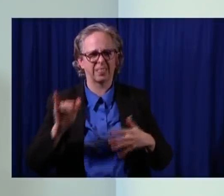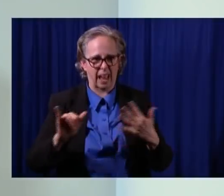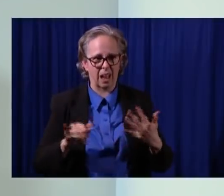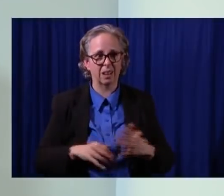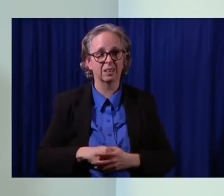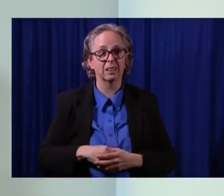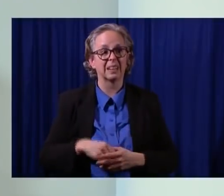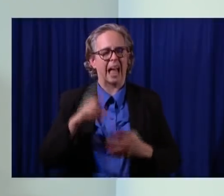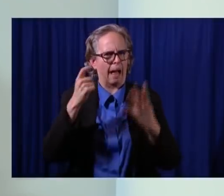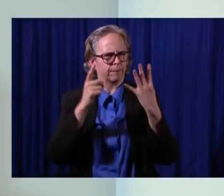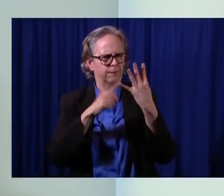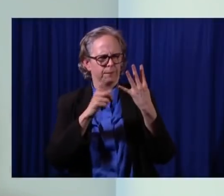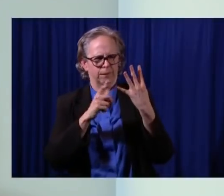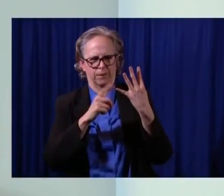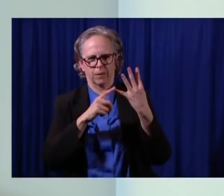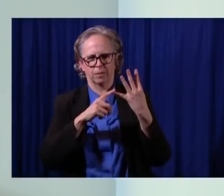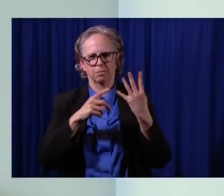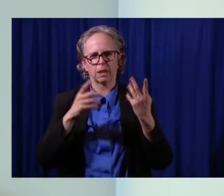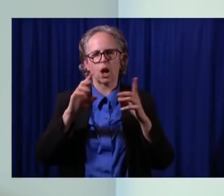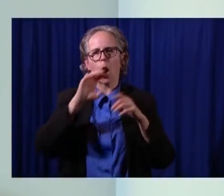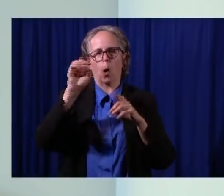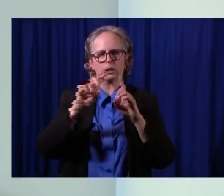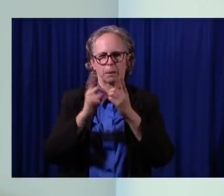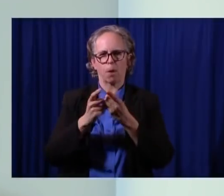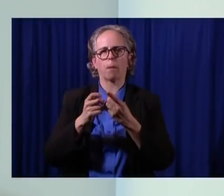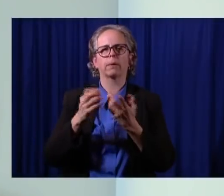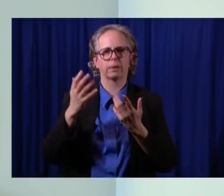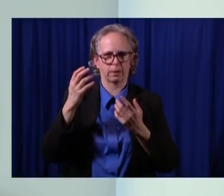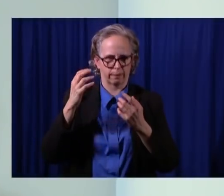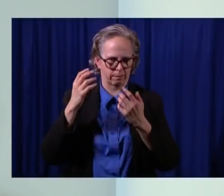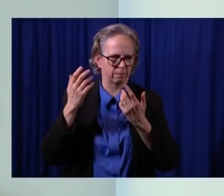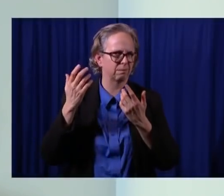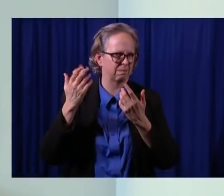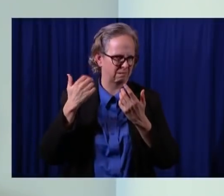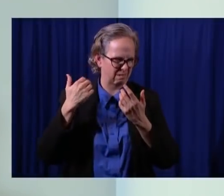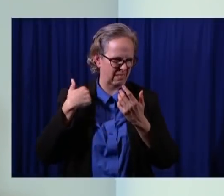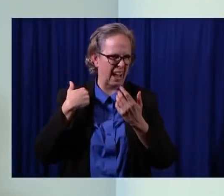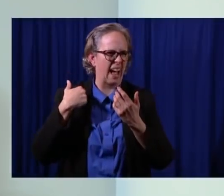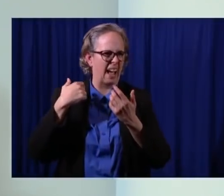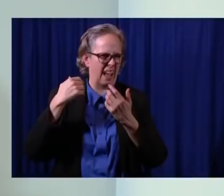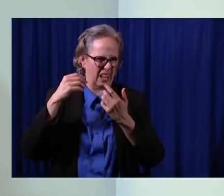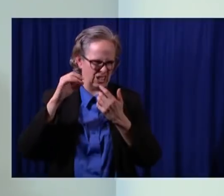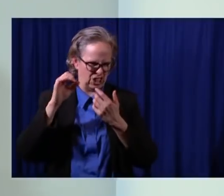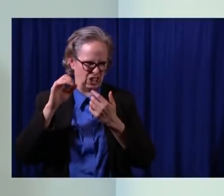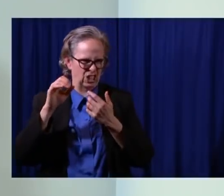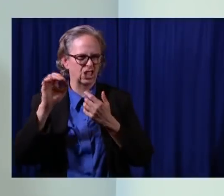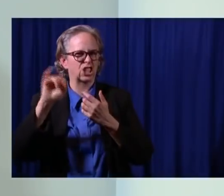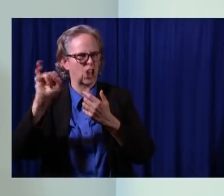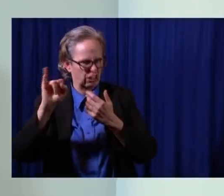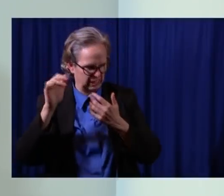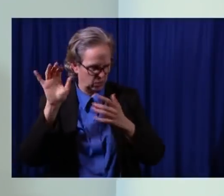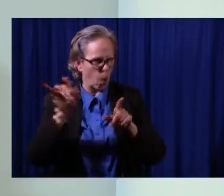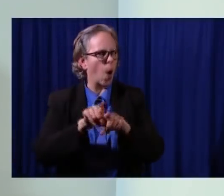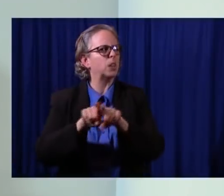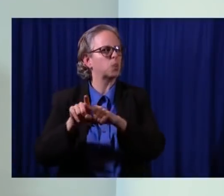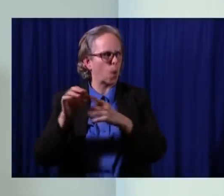ABOUT THAT AND WILL WANT HELP AT OHIO TEXT.ORG. ALSO INSURANCE RELATED FRAUD CLAIMS